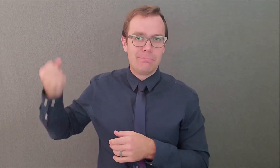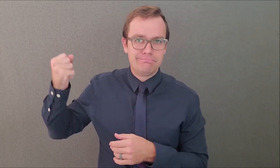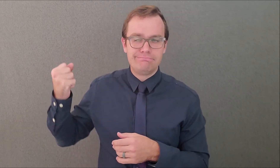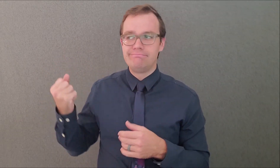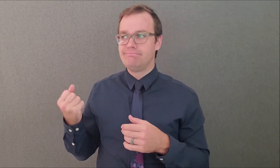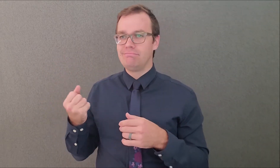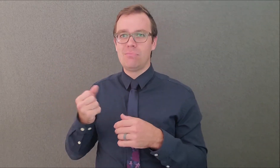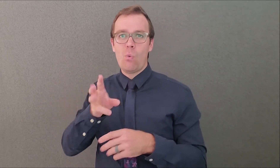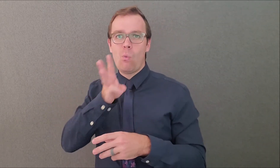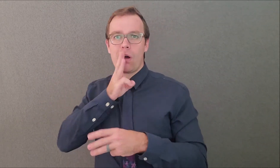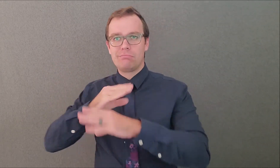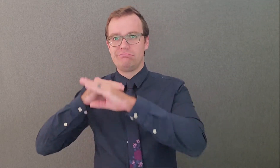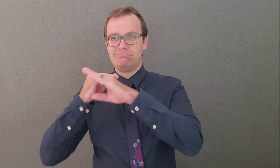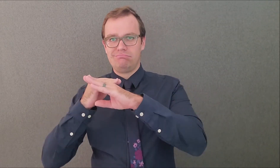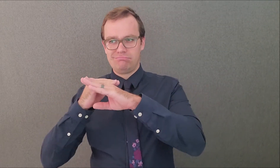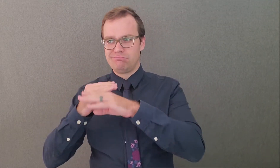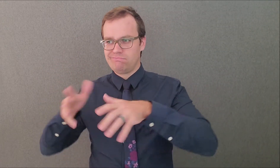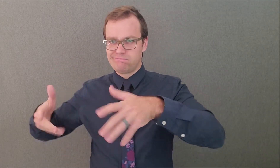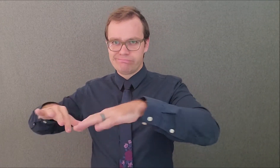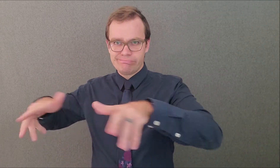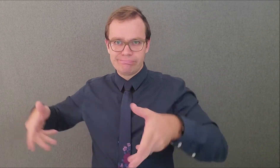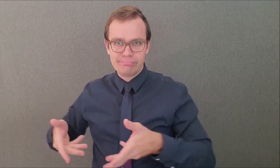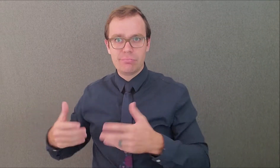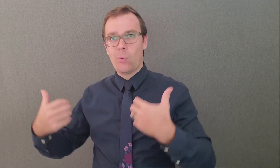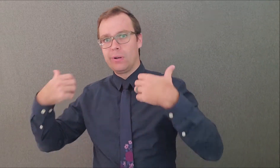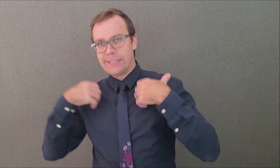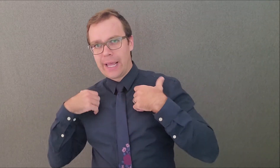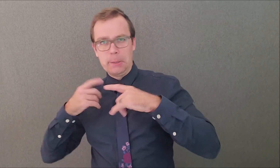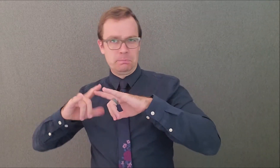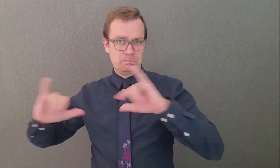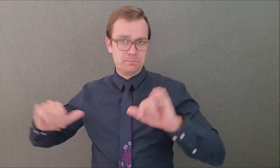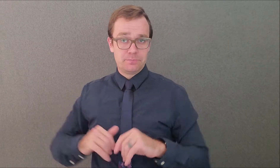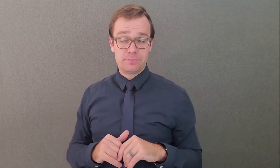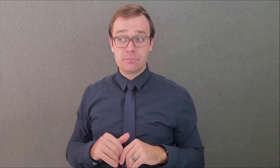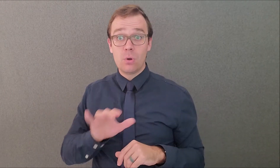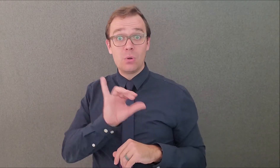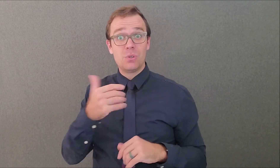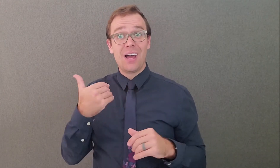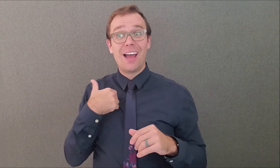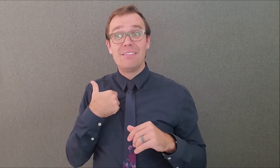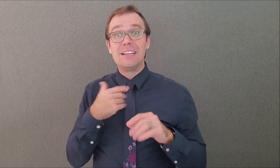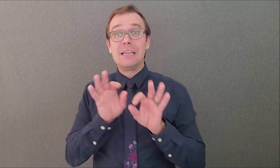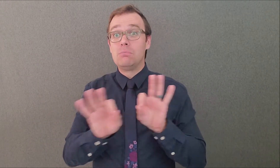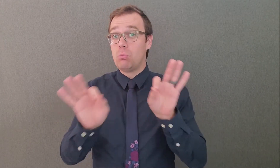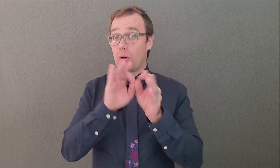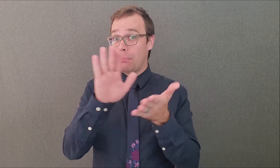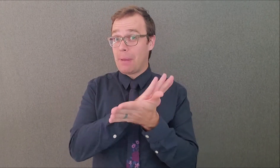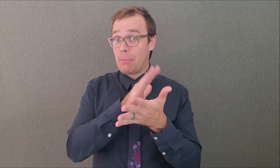portable, waterproof container. Additionally, be sure to have copies of important documents,